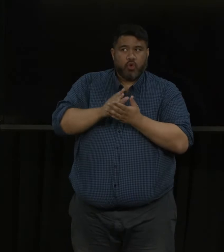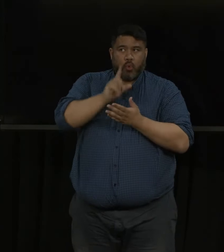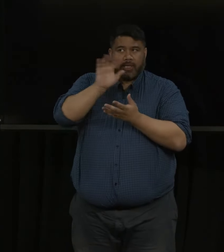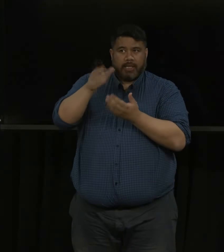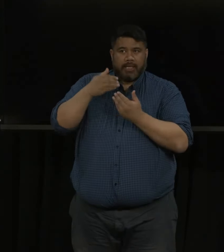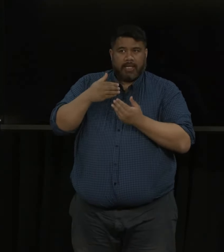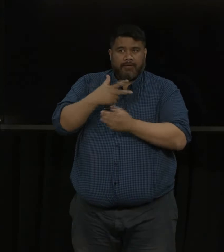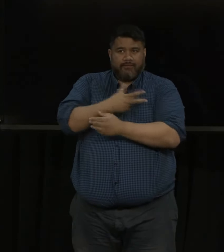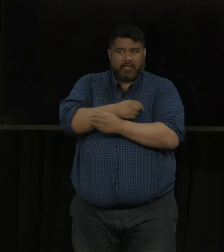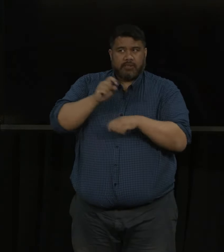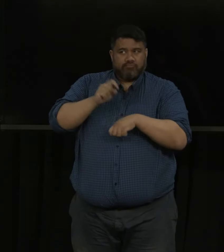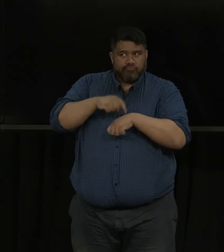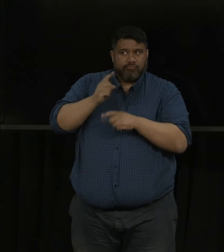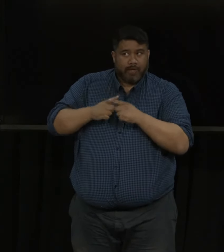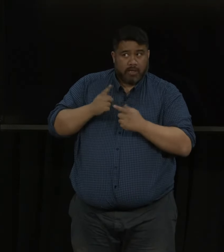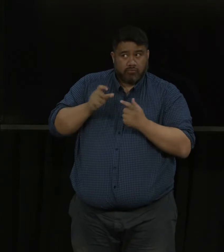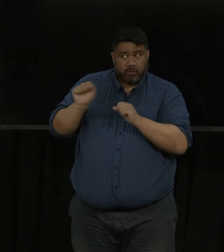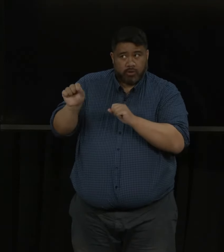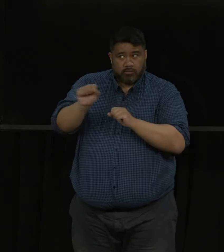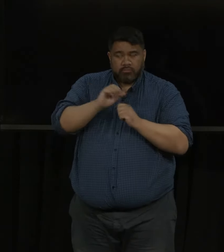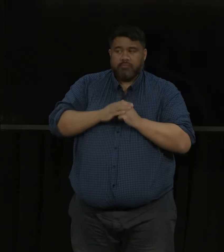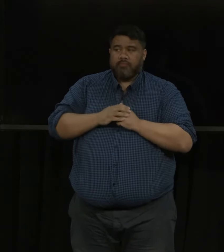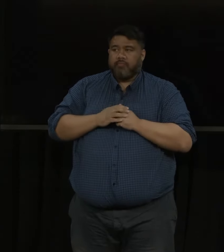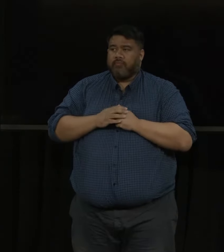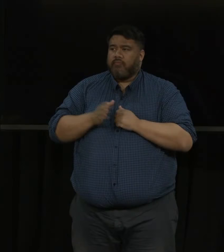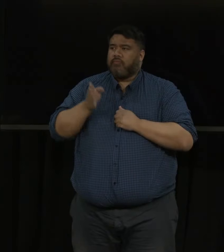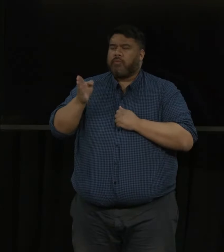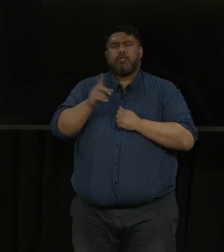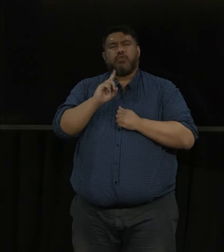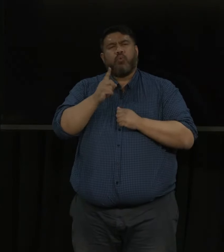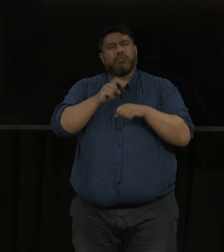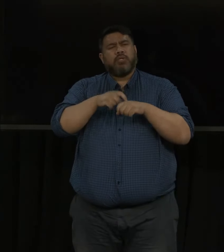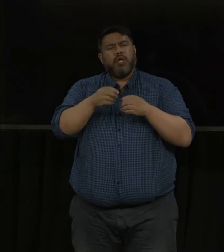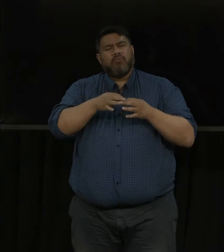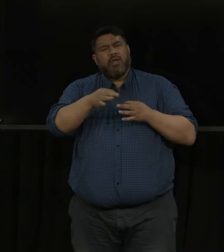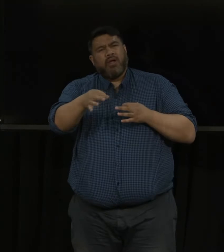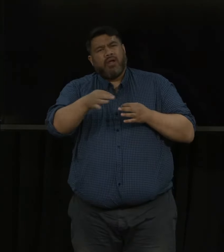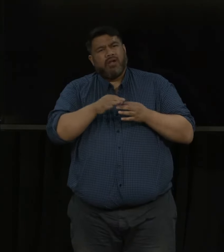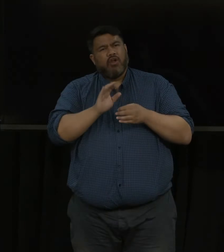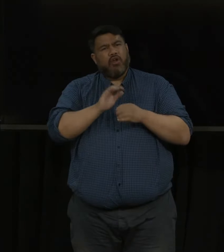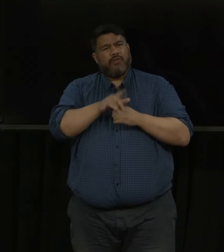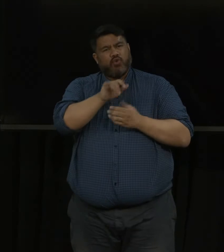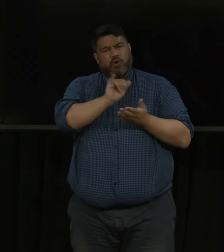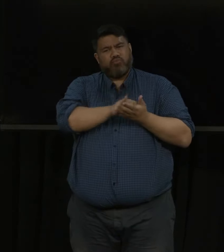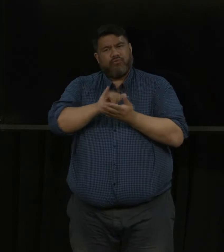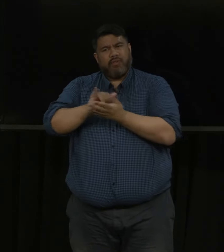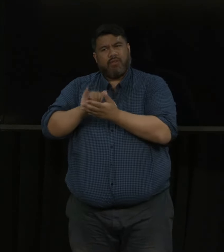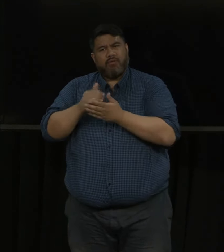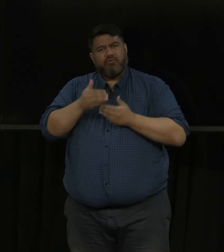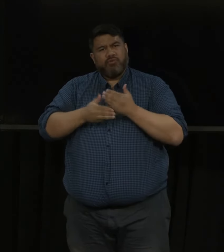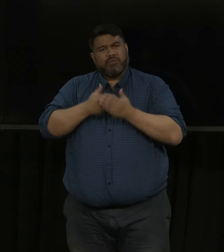with the pharmaceutical companies we may choose to purchase from to ensure that if they are approved, were able to